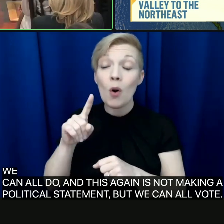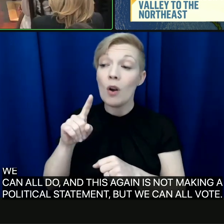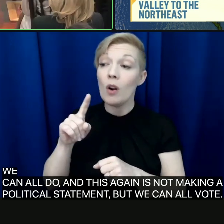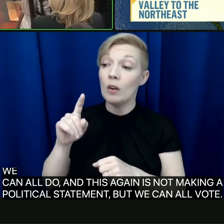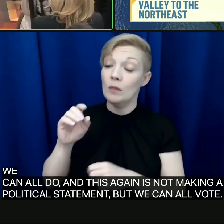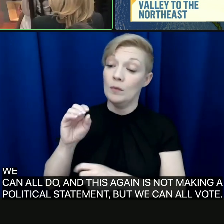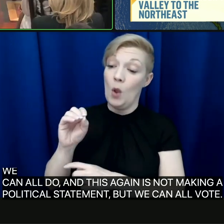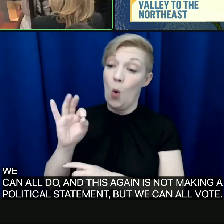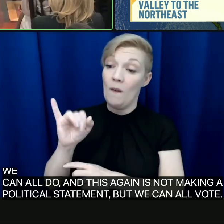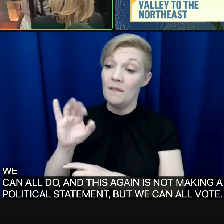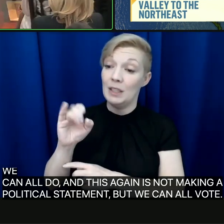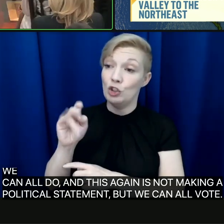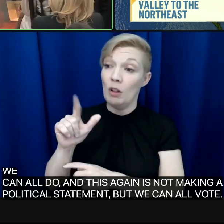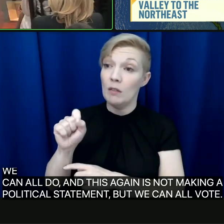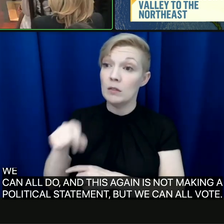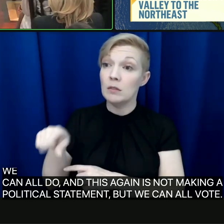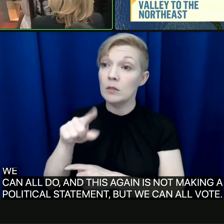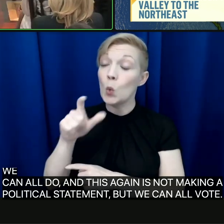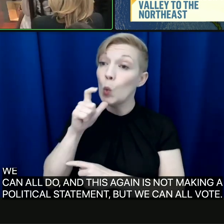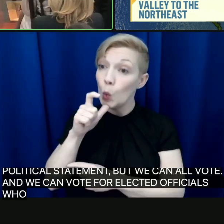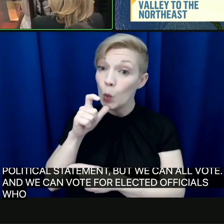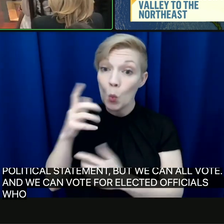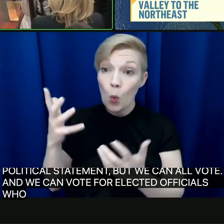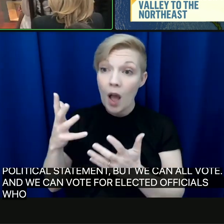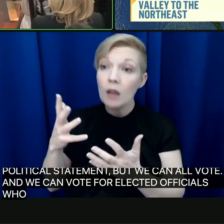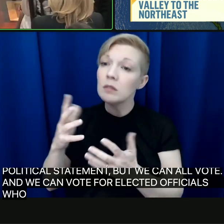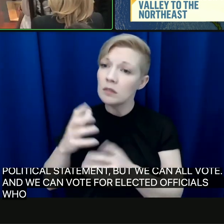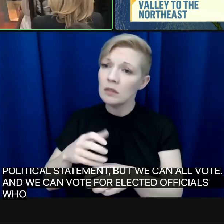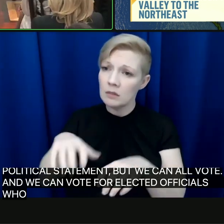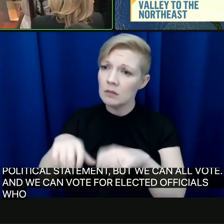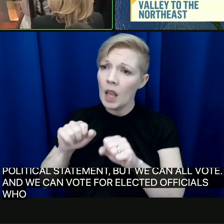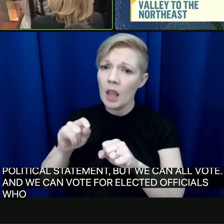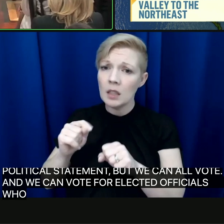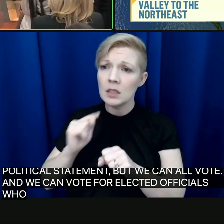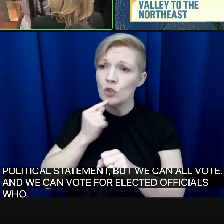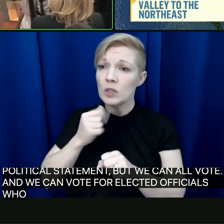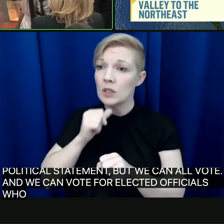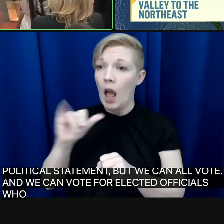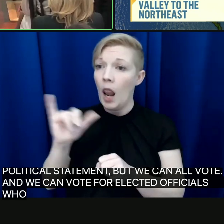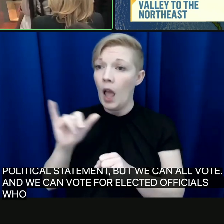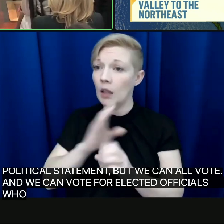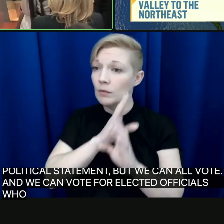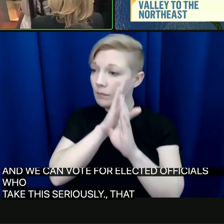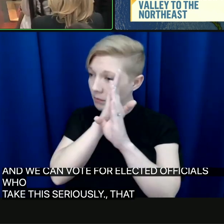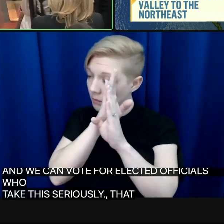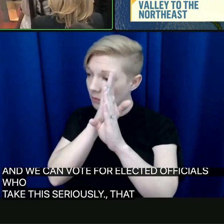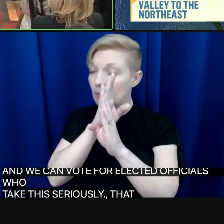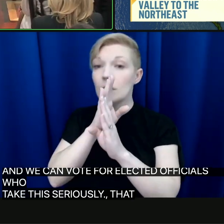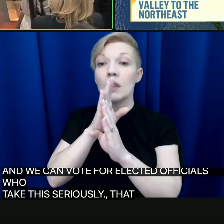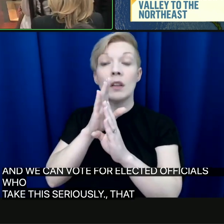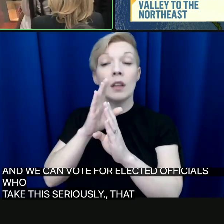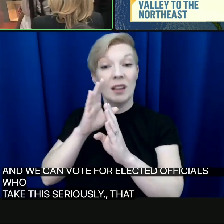who take this seriously that are not climate deniers. Because I think that, you know,